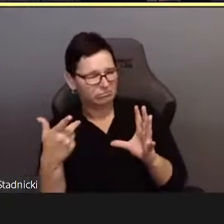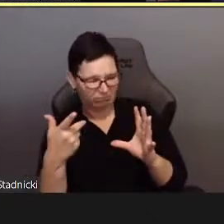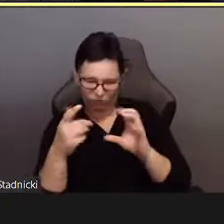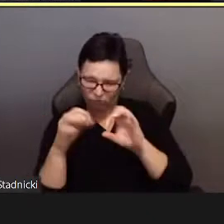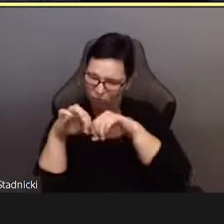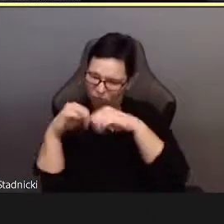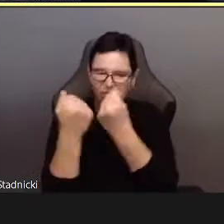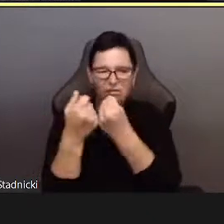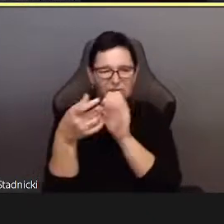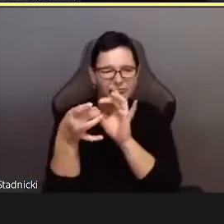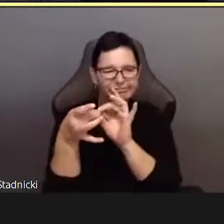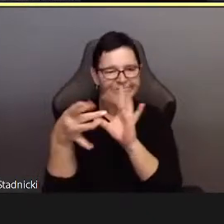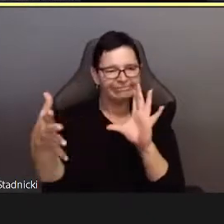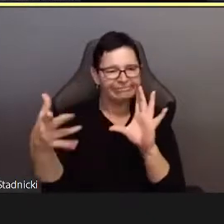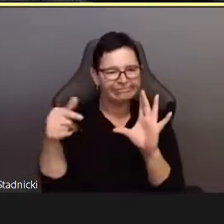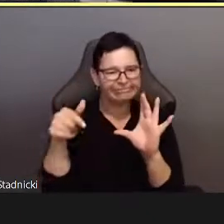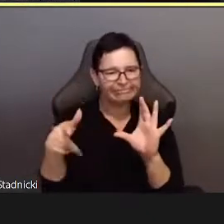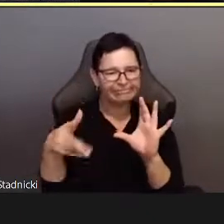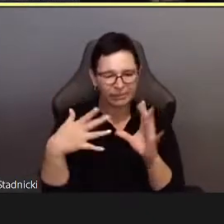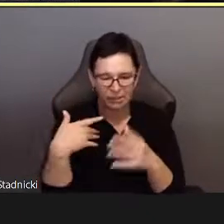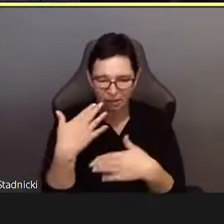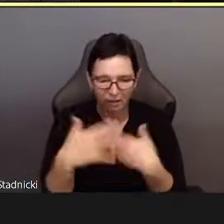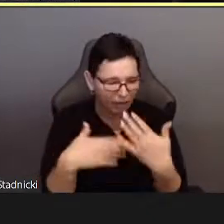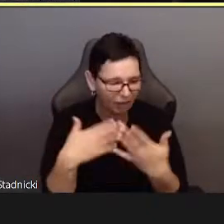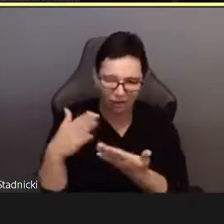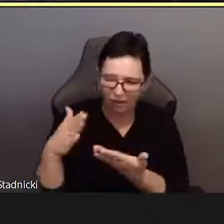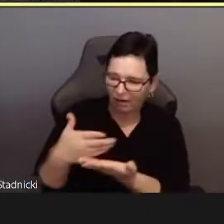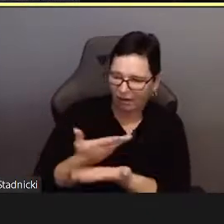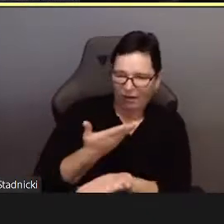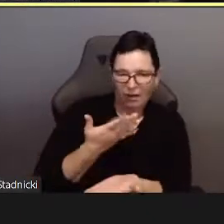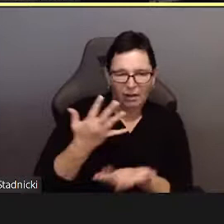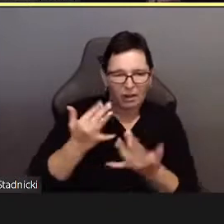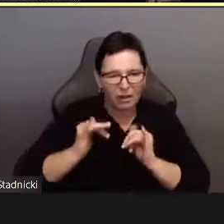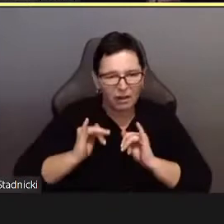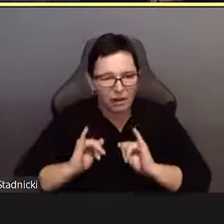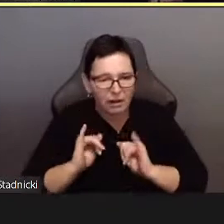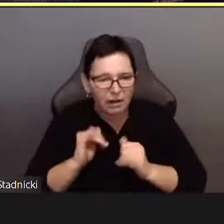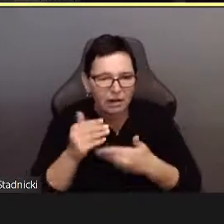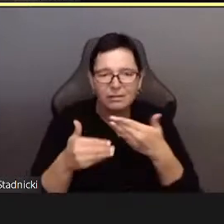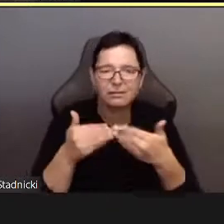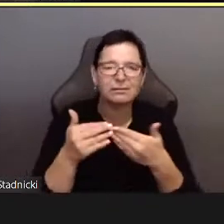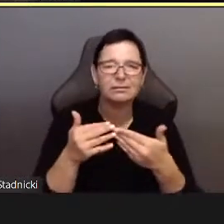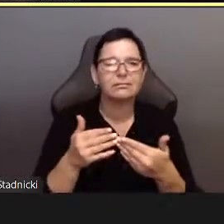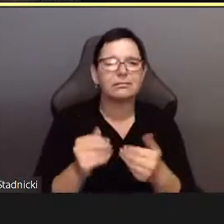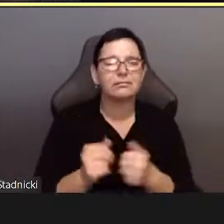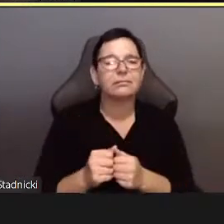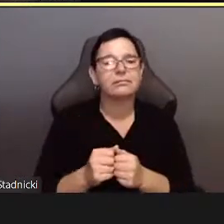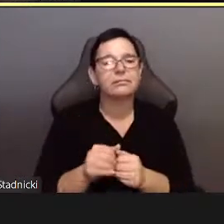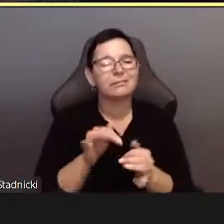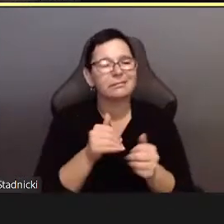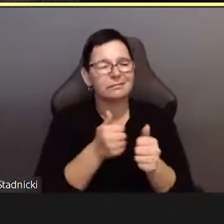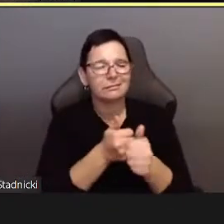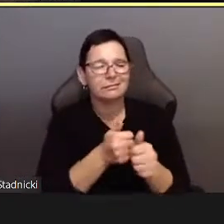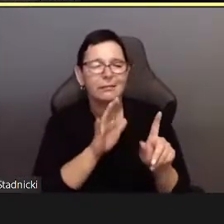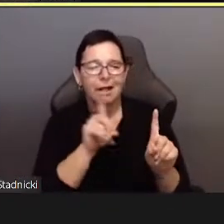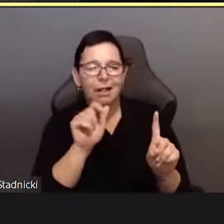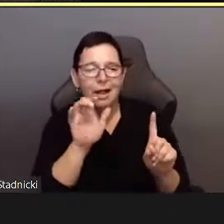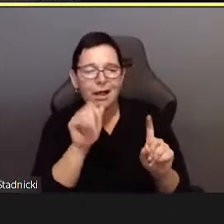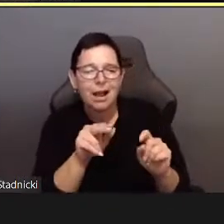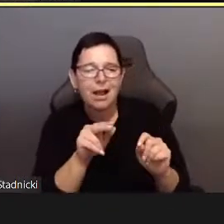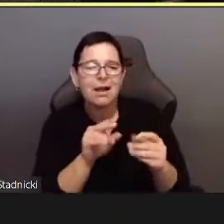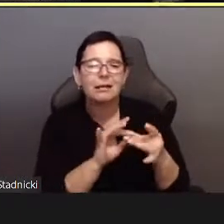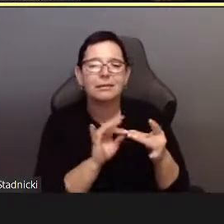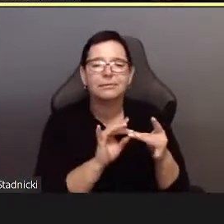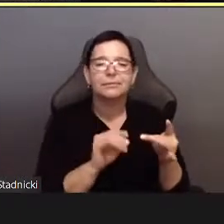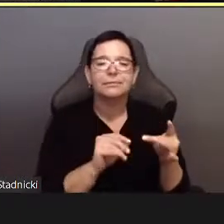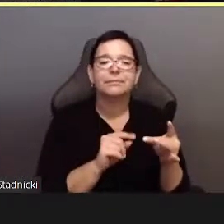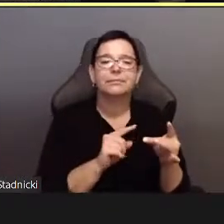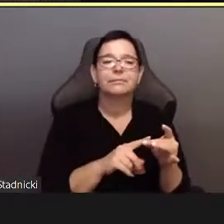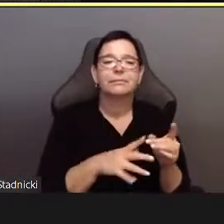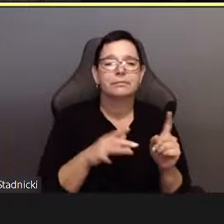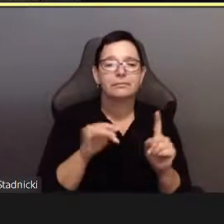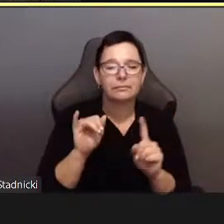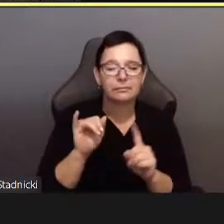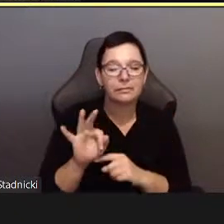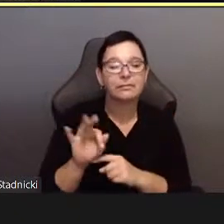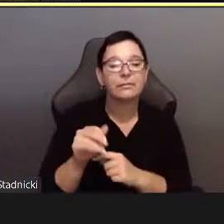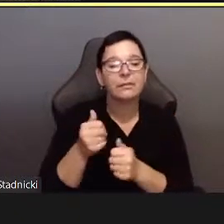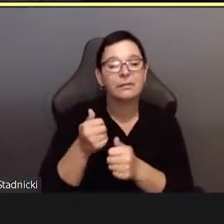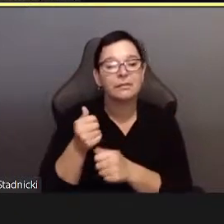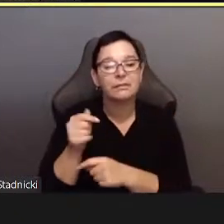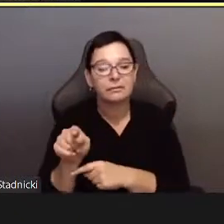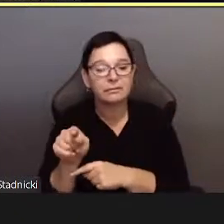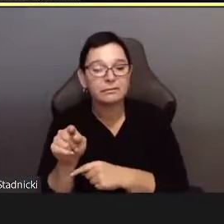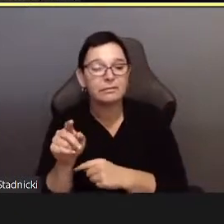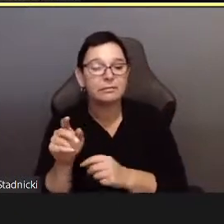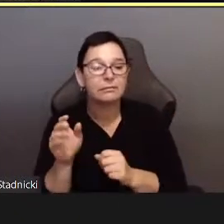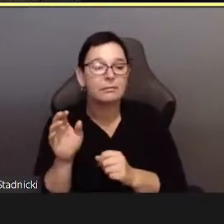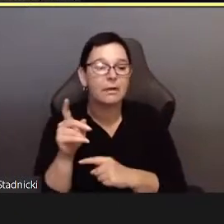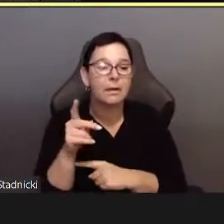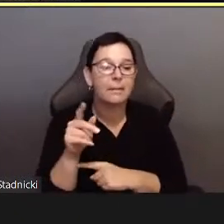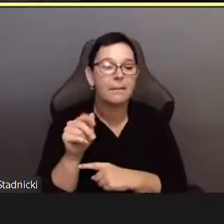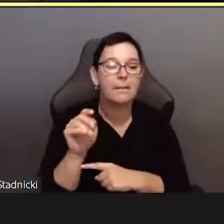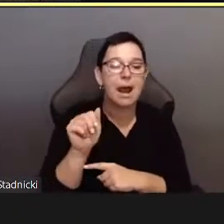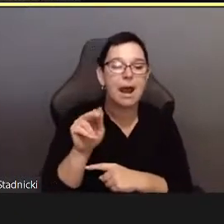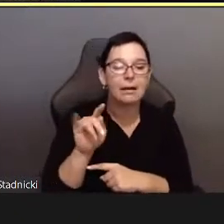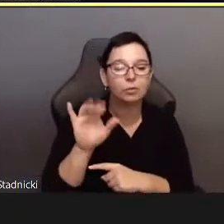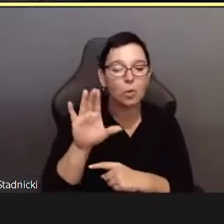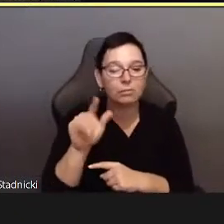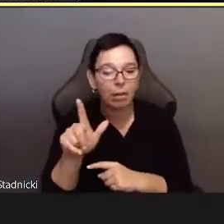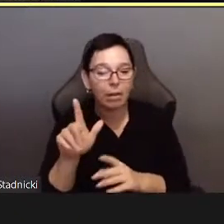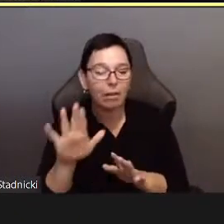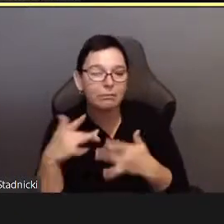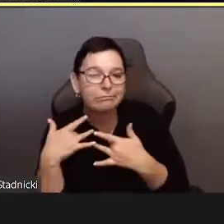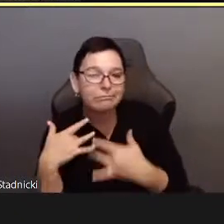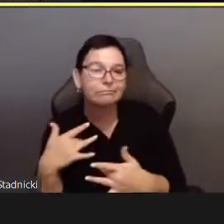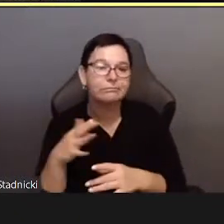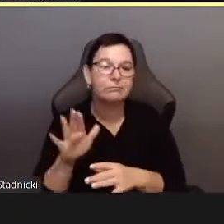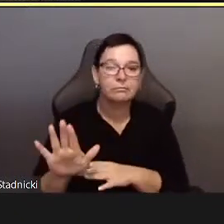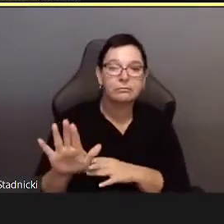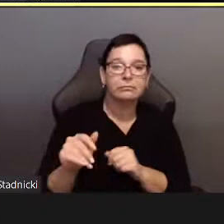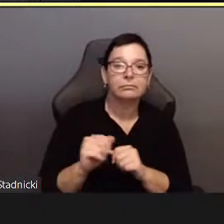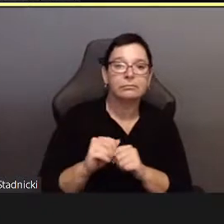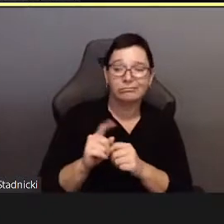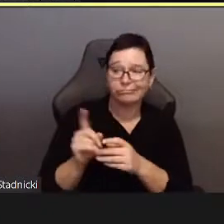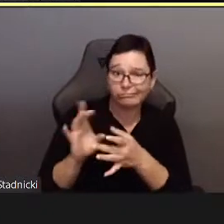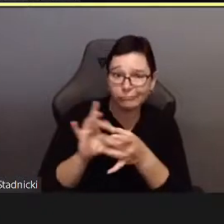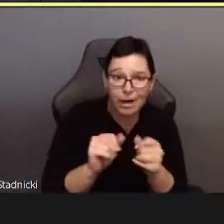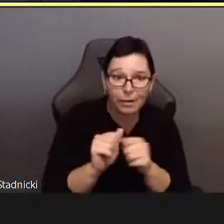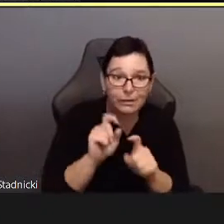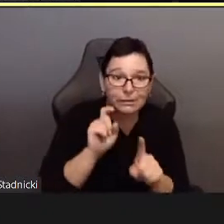The climax Bersani associates with a permanent erasure of self.